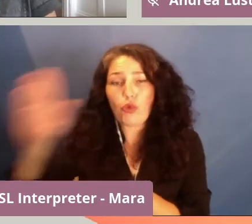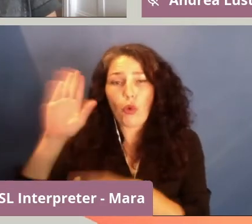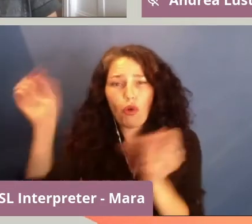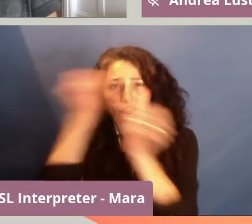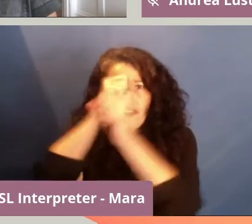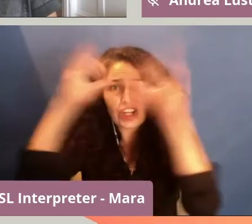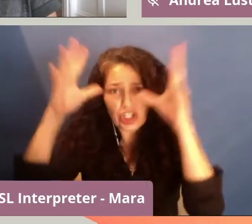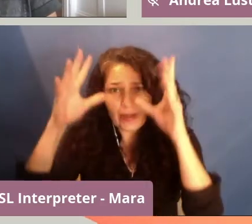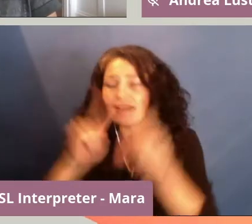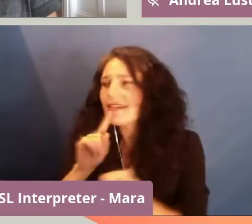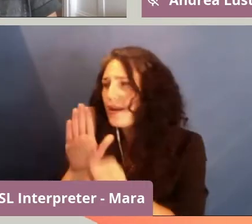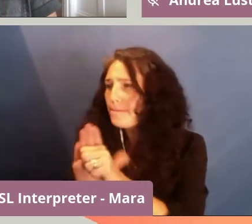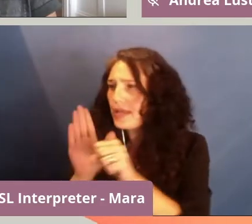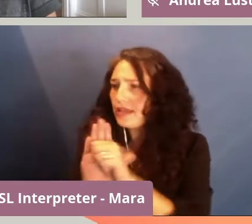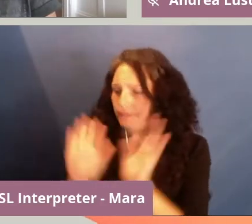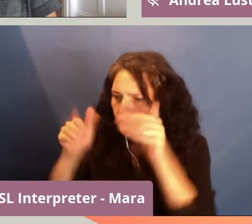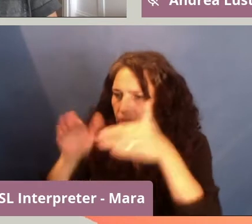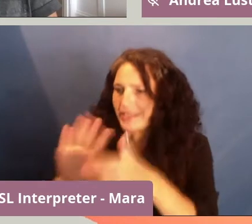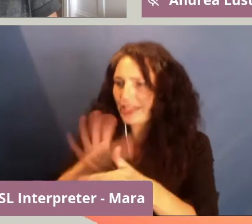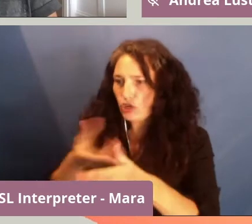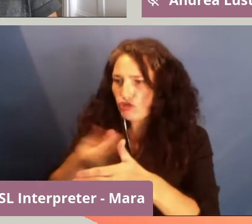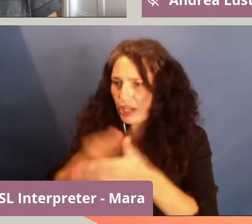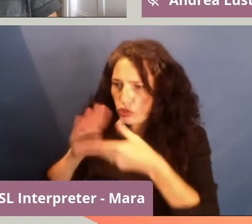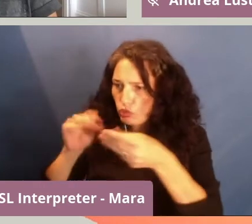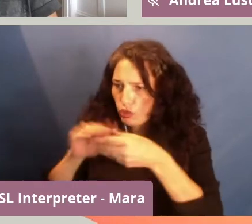to centering trans stories and trans storytellers.